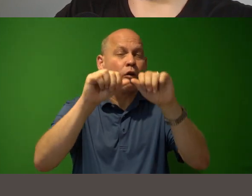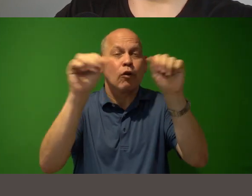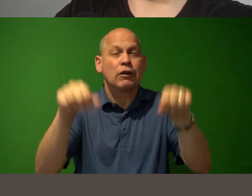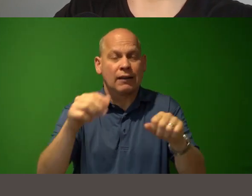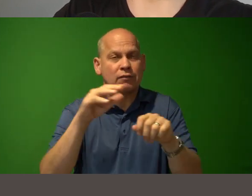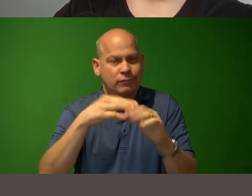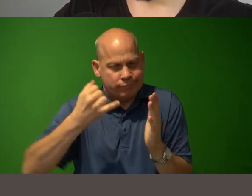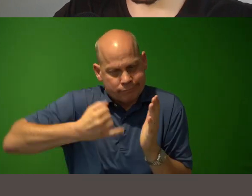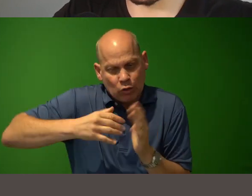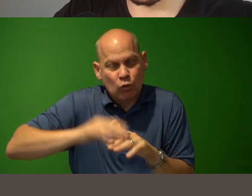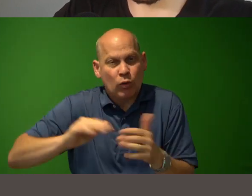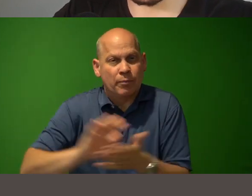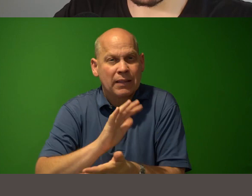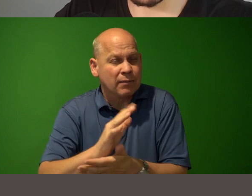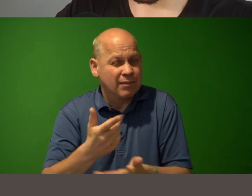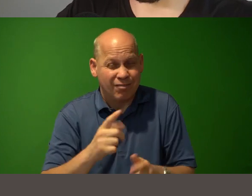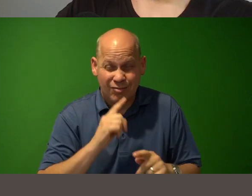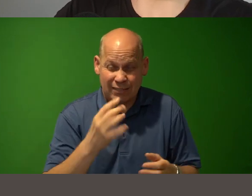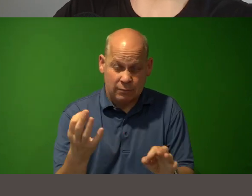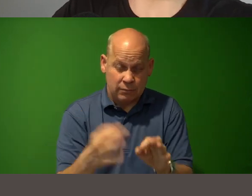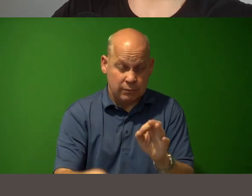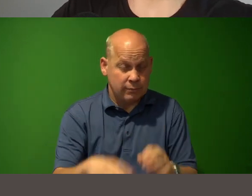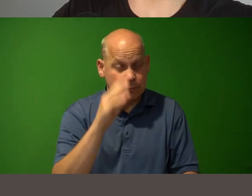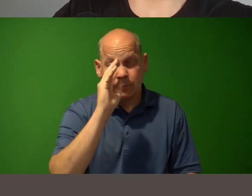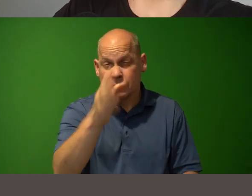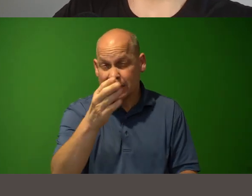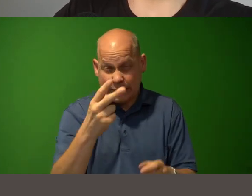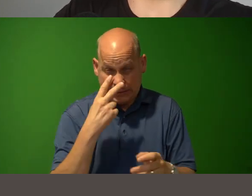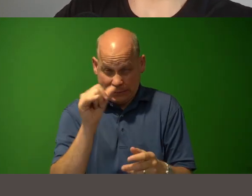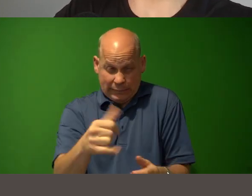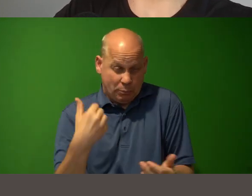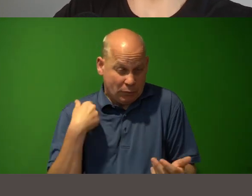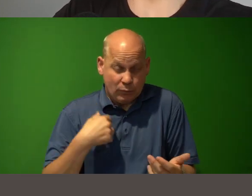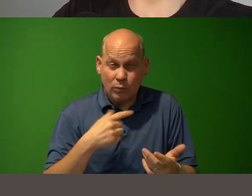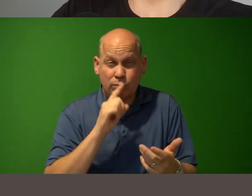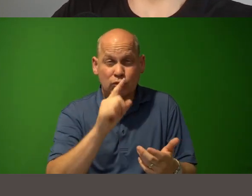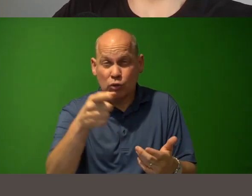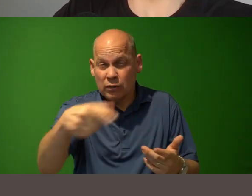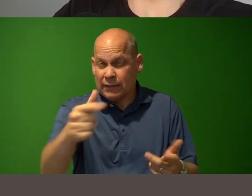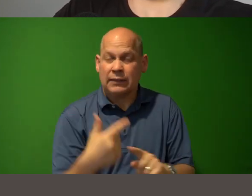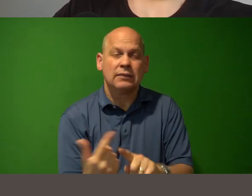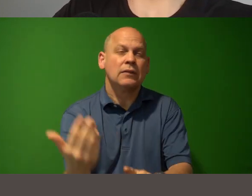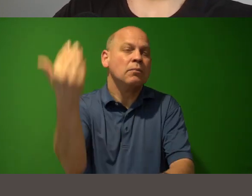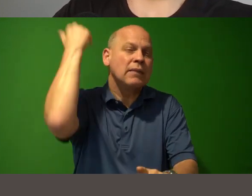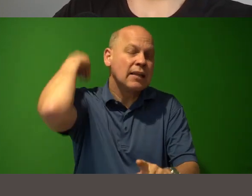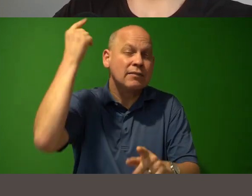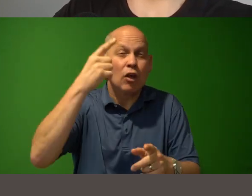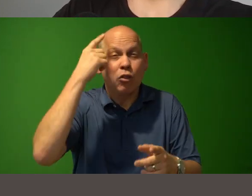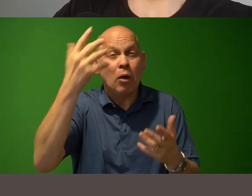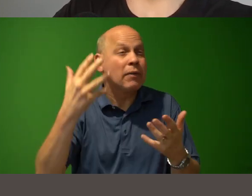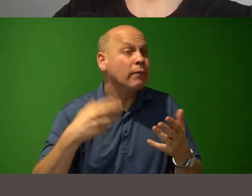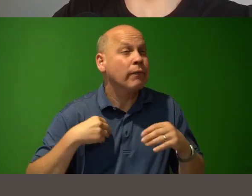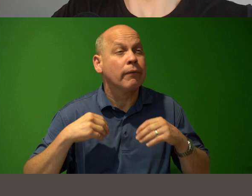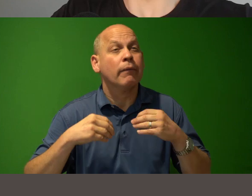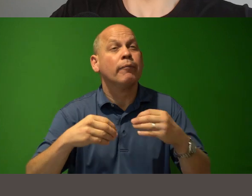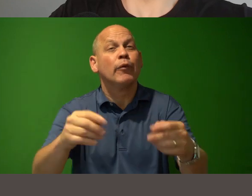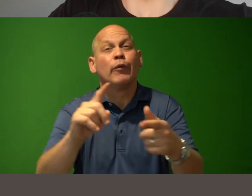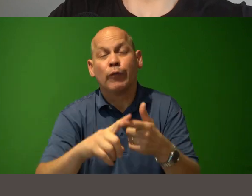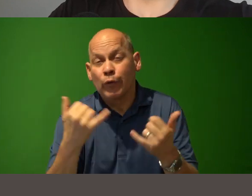Pretty straightforward, something we've all seen before. And again, this is in the past, so you think we'd be moving forward into this beautiful